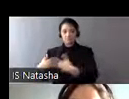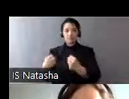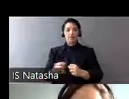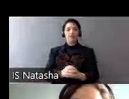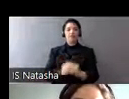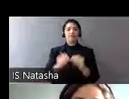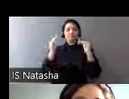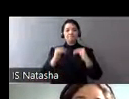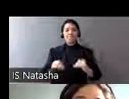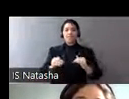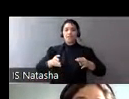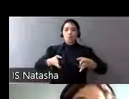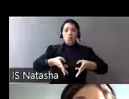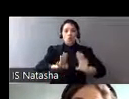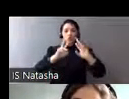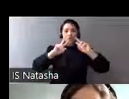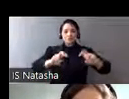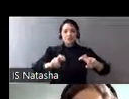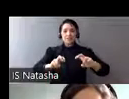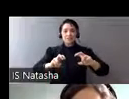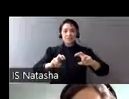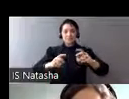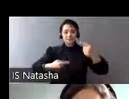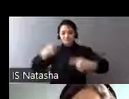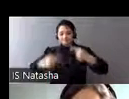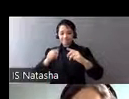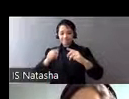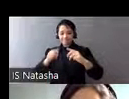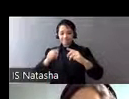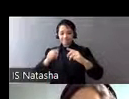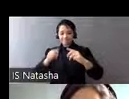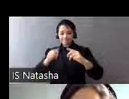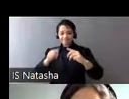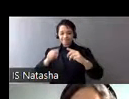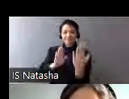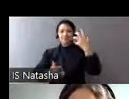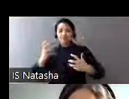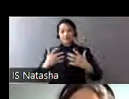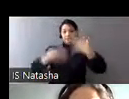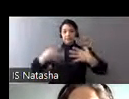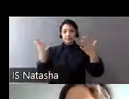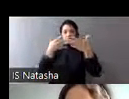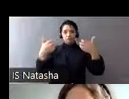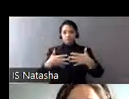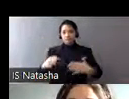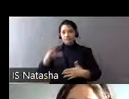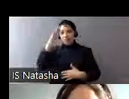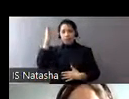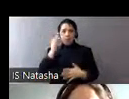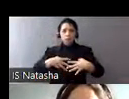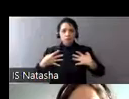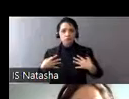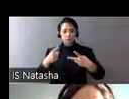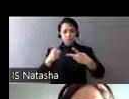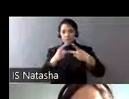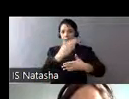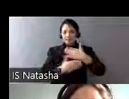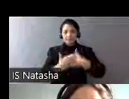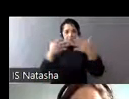Methodological issues, a lot of times, it's not disaggregated by agenda, et cetera.